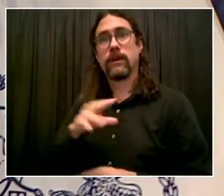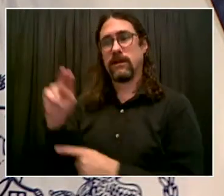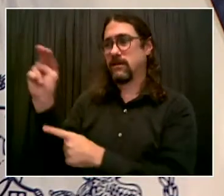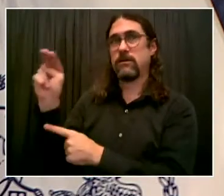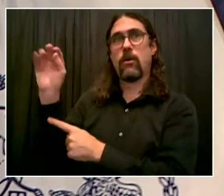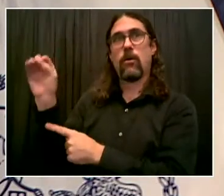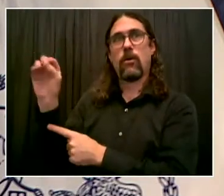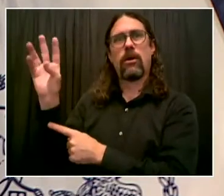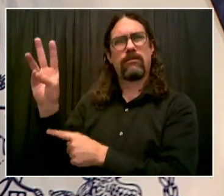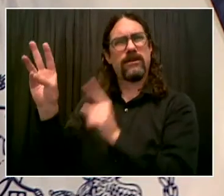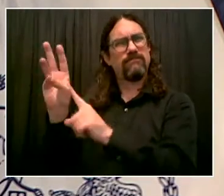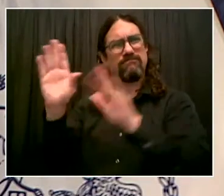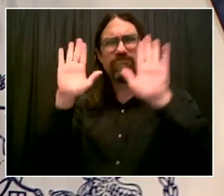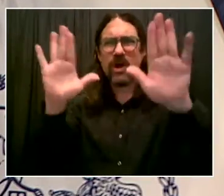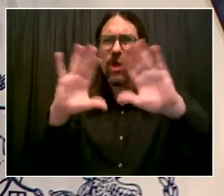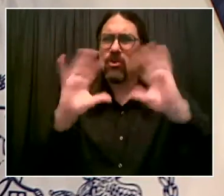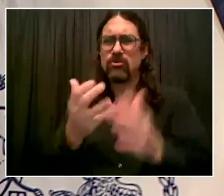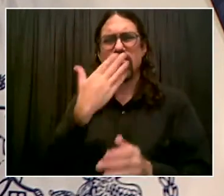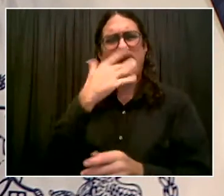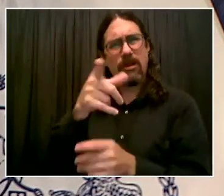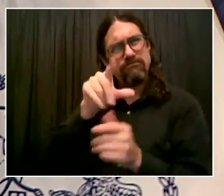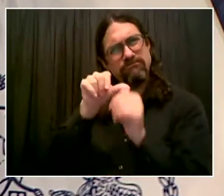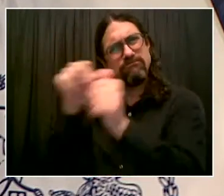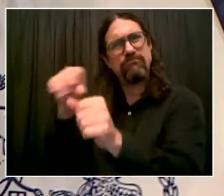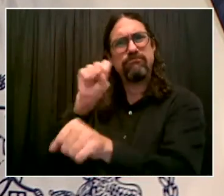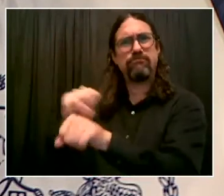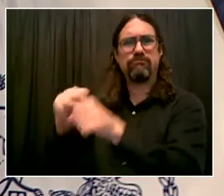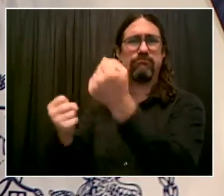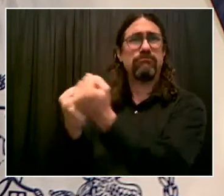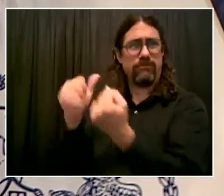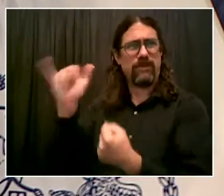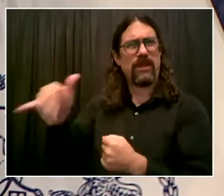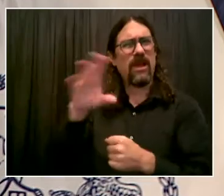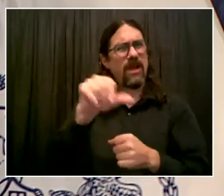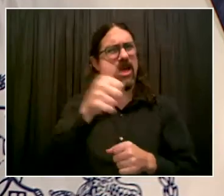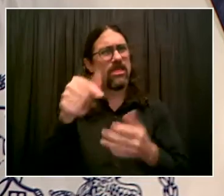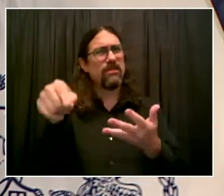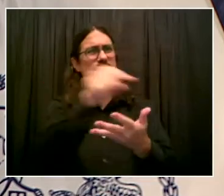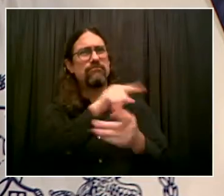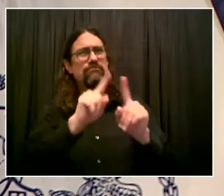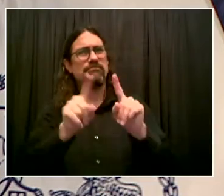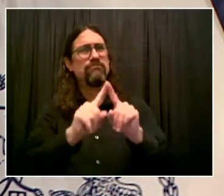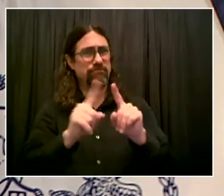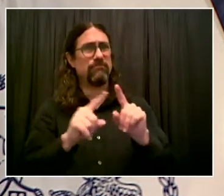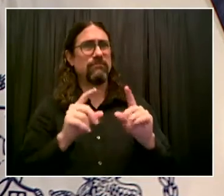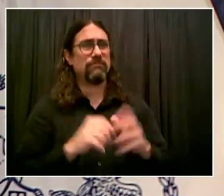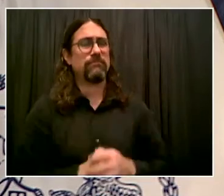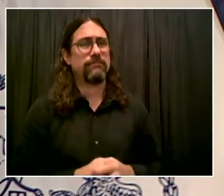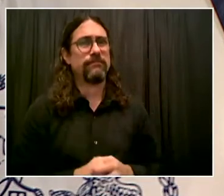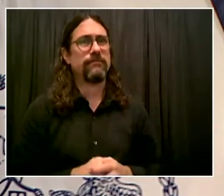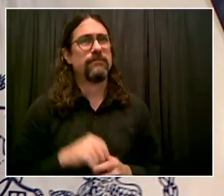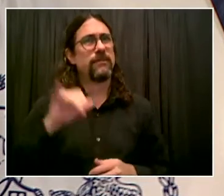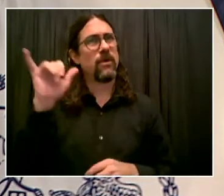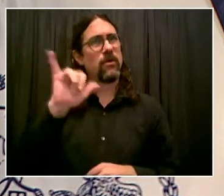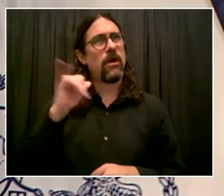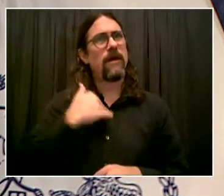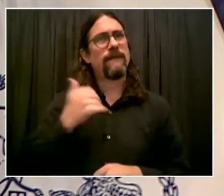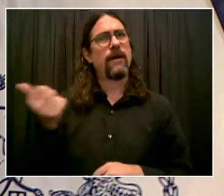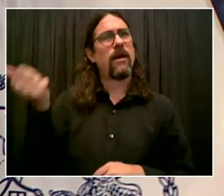VERY MUCH FOR YOUR LEADERSHIP. THANK YOU FOR YOUR LEADERSHIP. SONIA MENTIONED